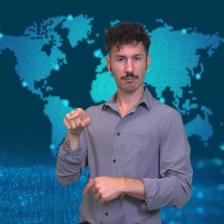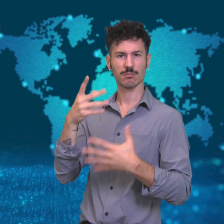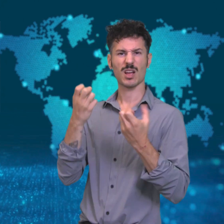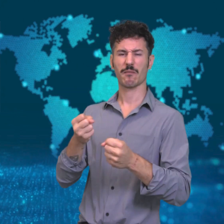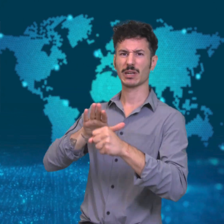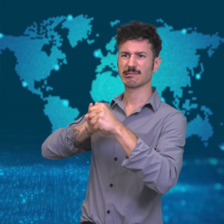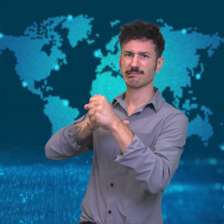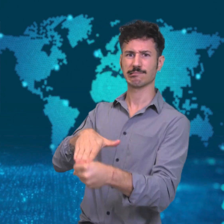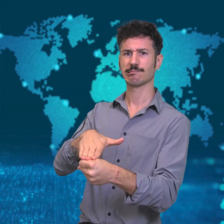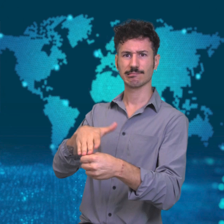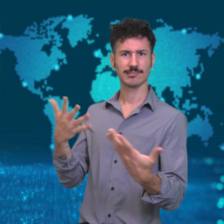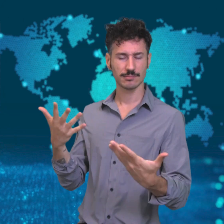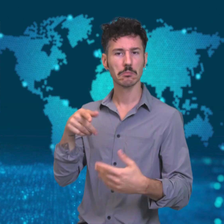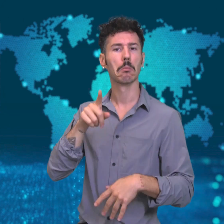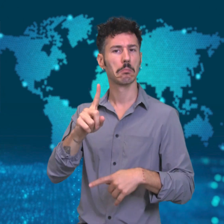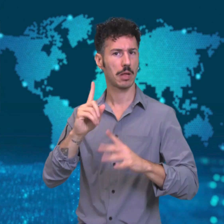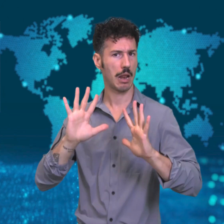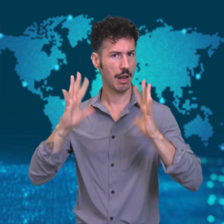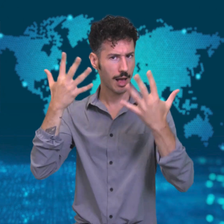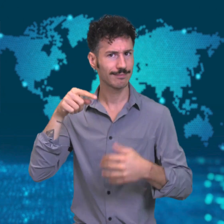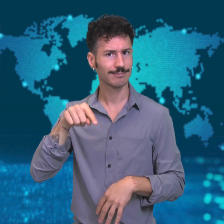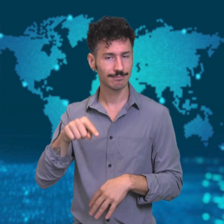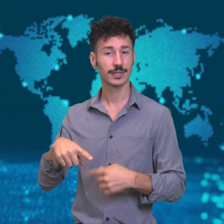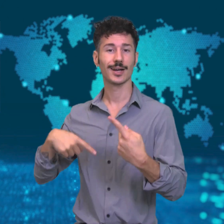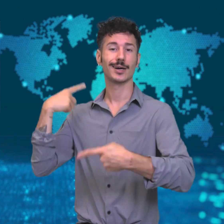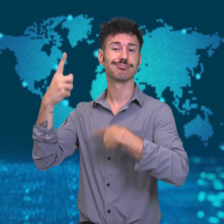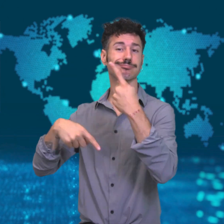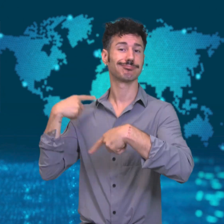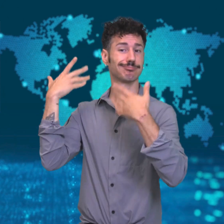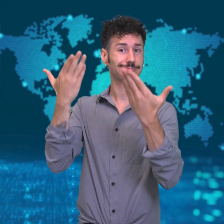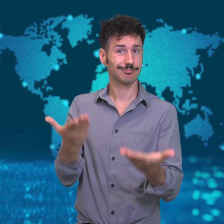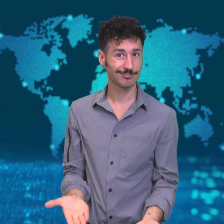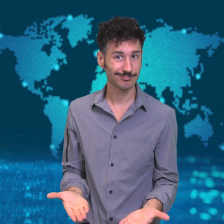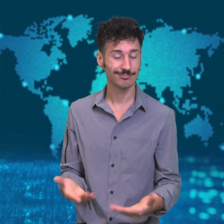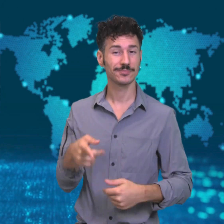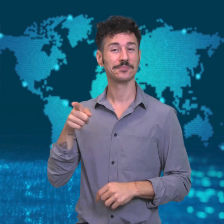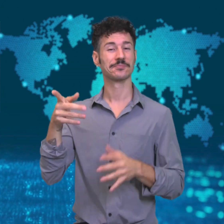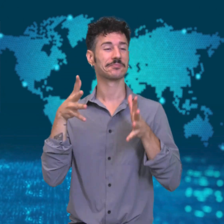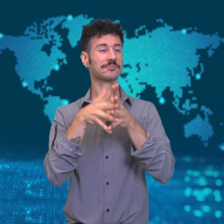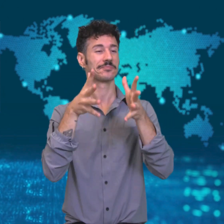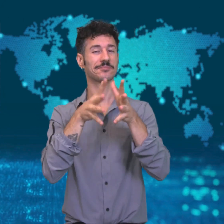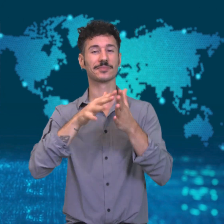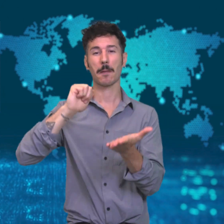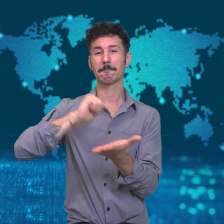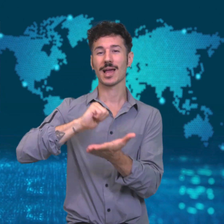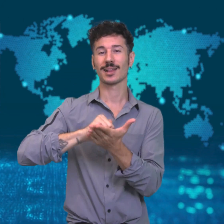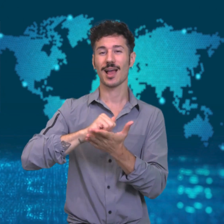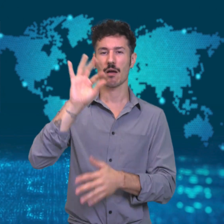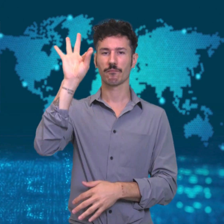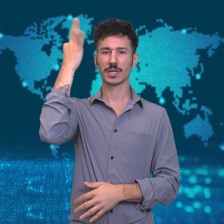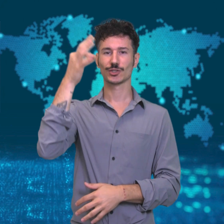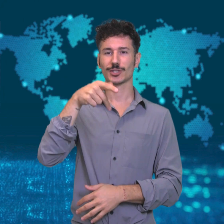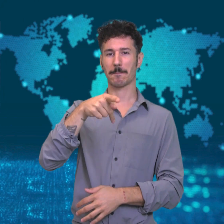He told a French Press Agency earlier this year that he